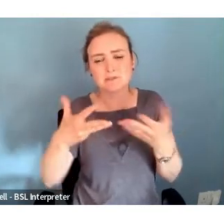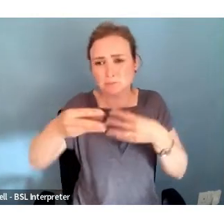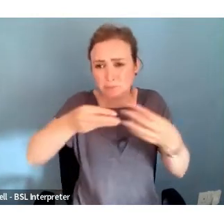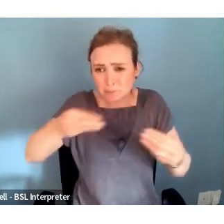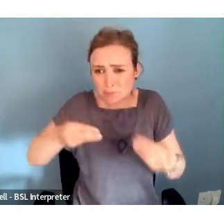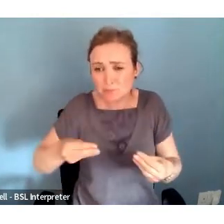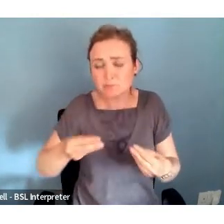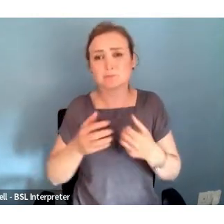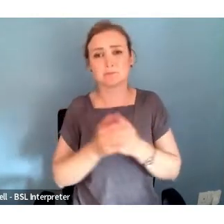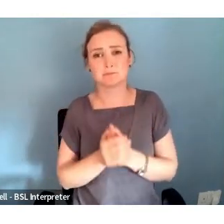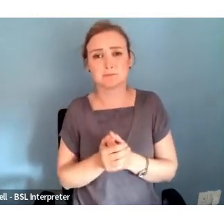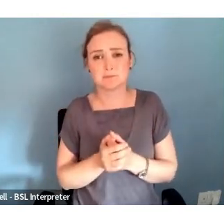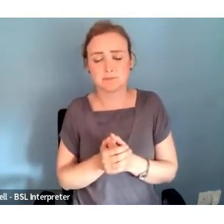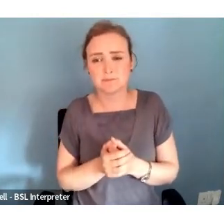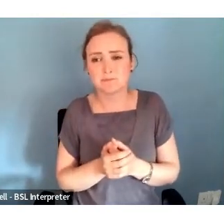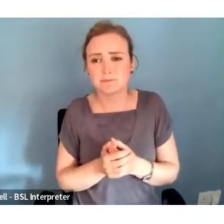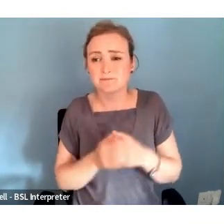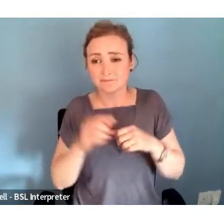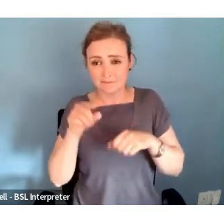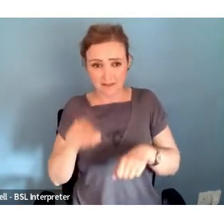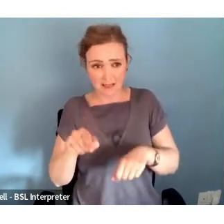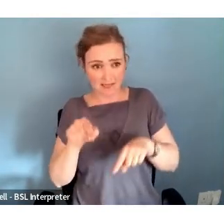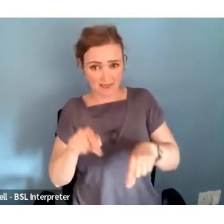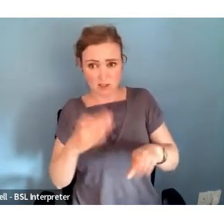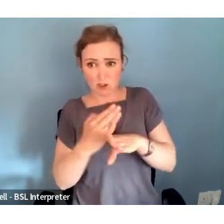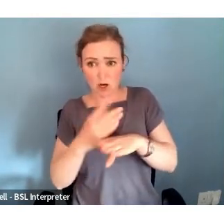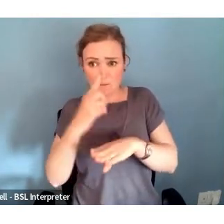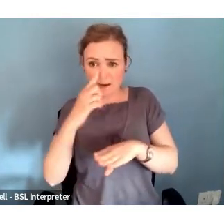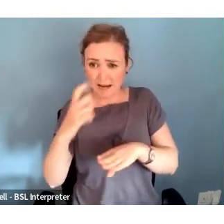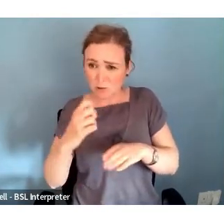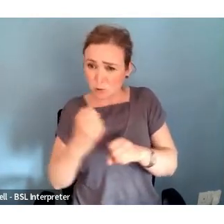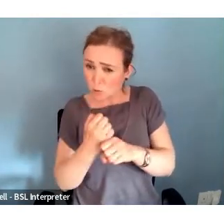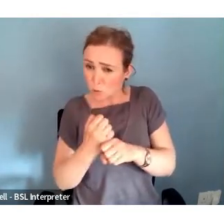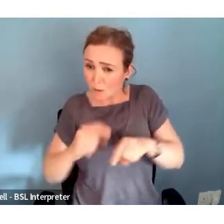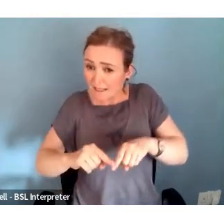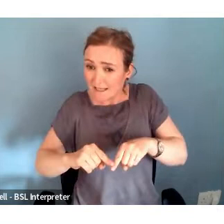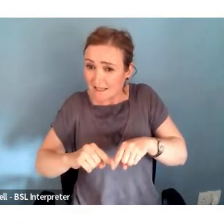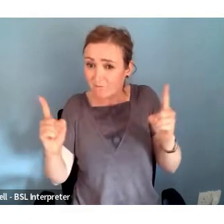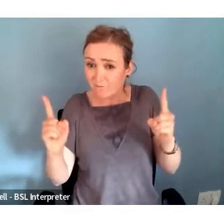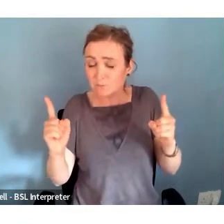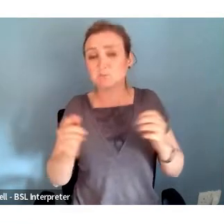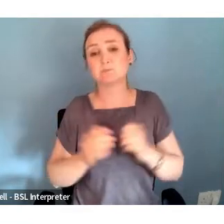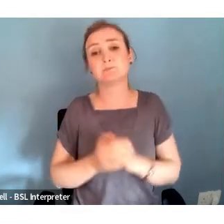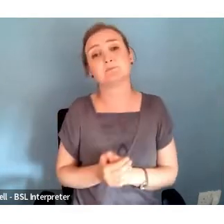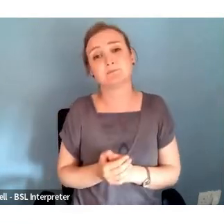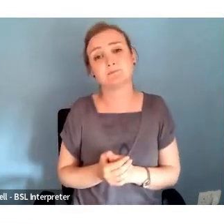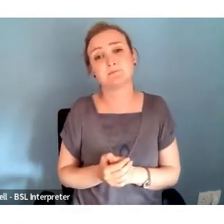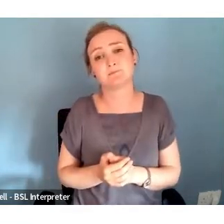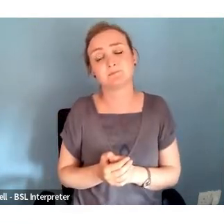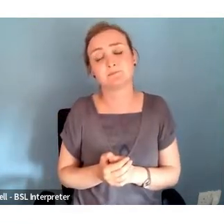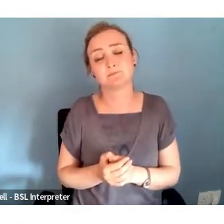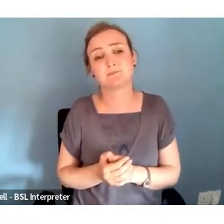could this job be done differently, could it be flexibly worked, does it need